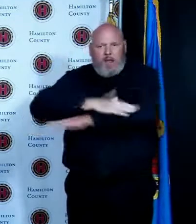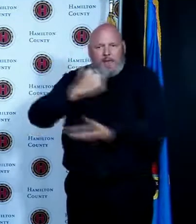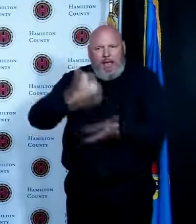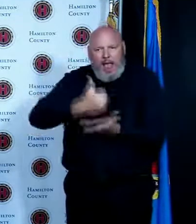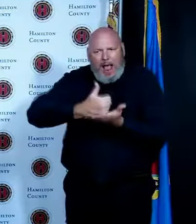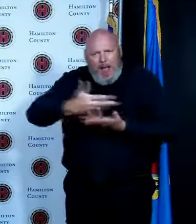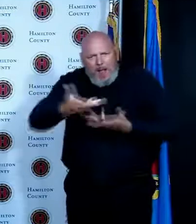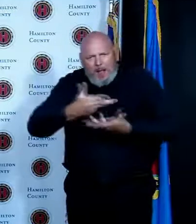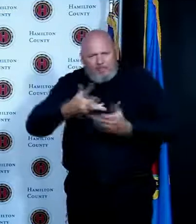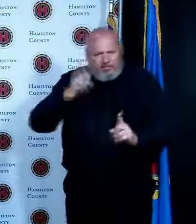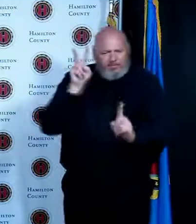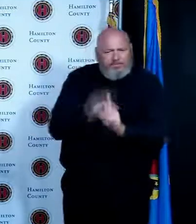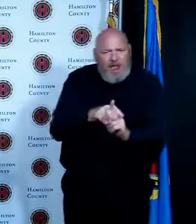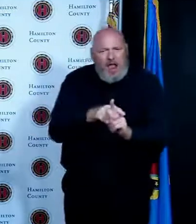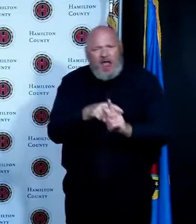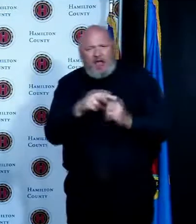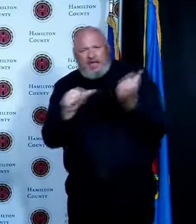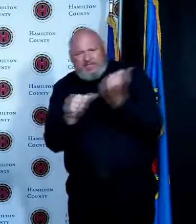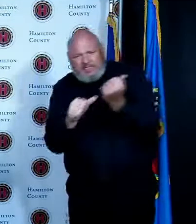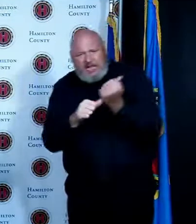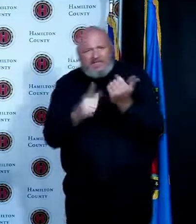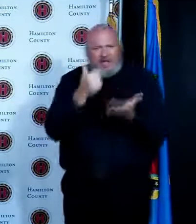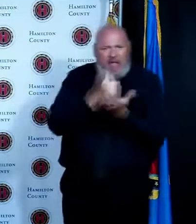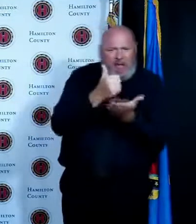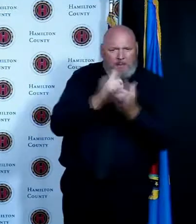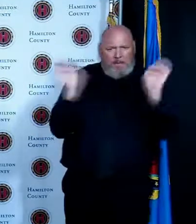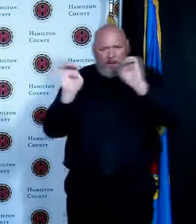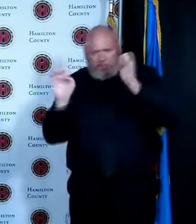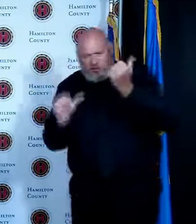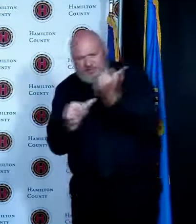we also created a new search on our website to enable landlords and tenants